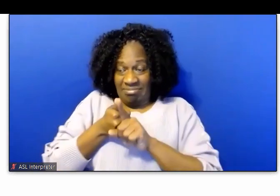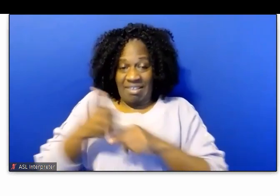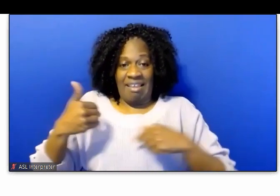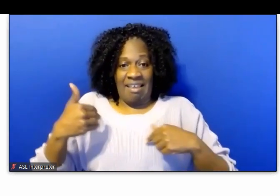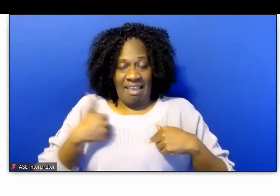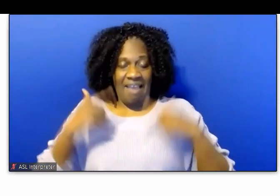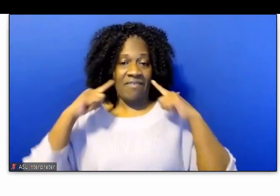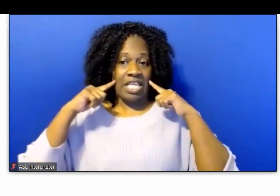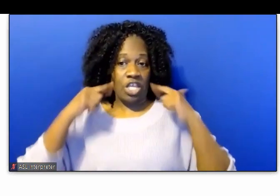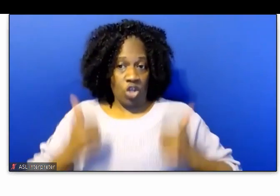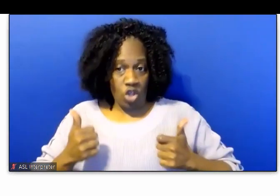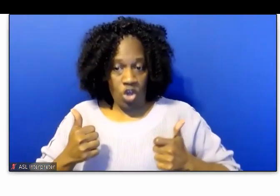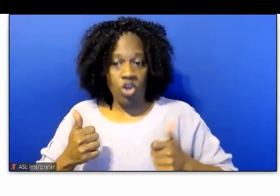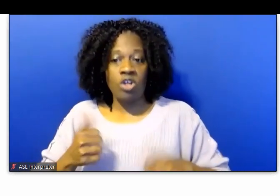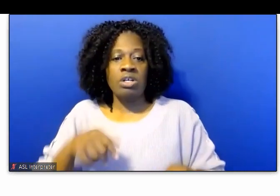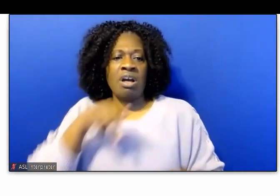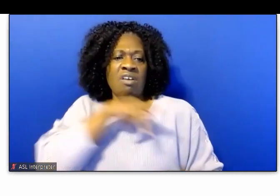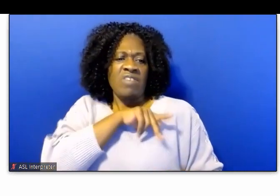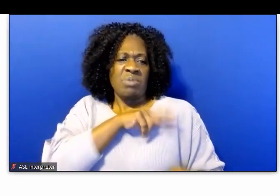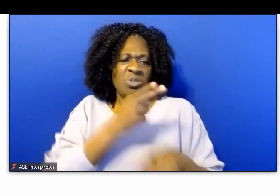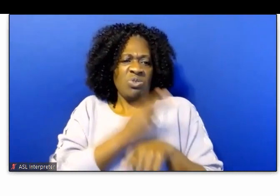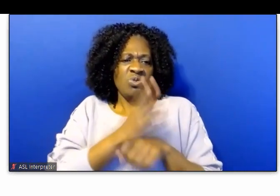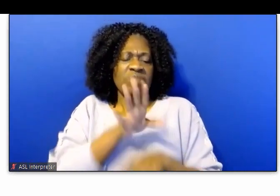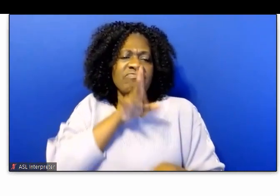Phillip is going to be using his voice today.